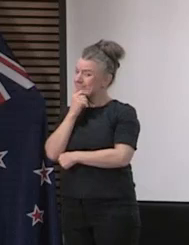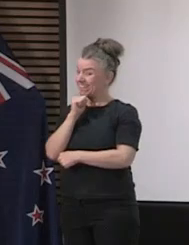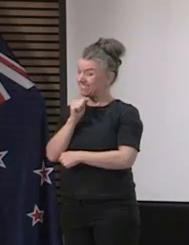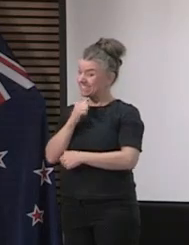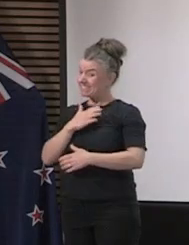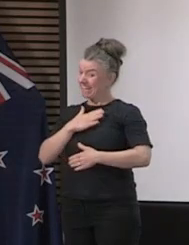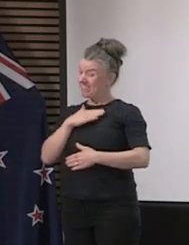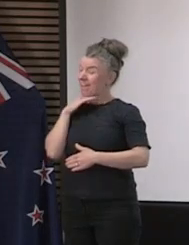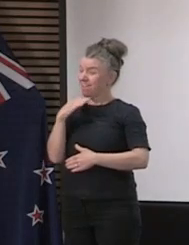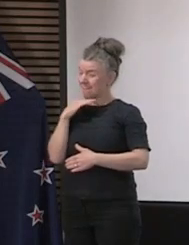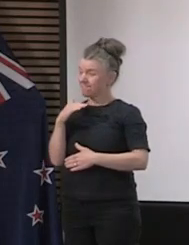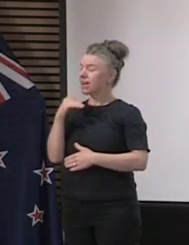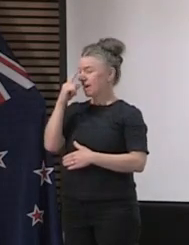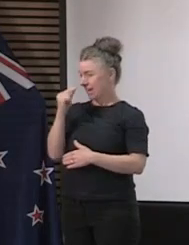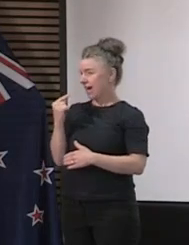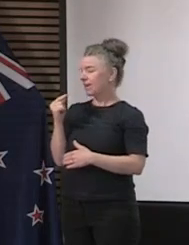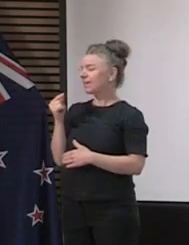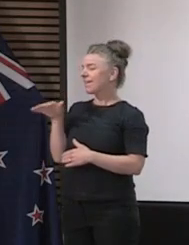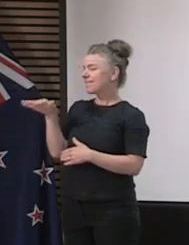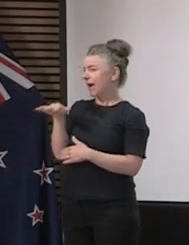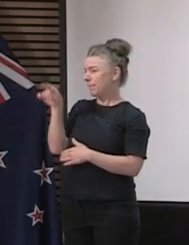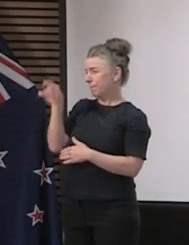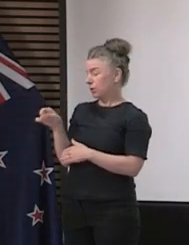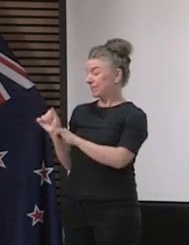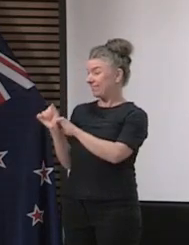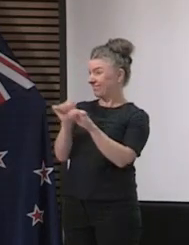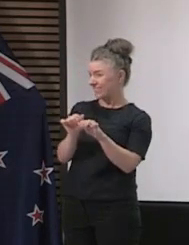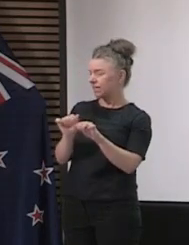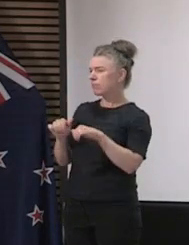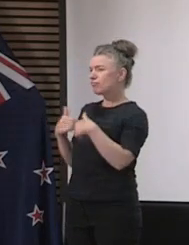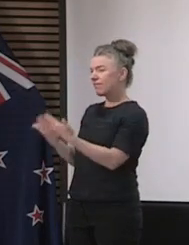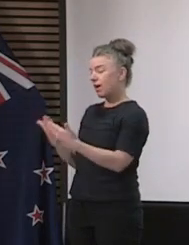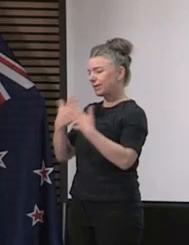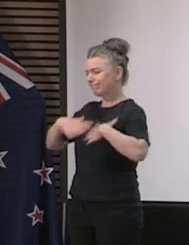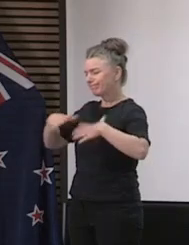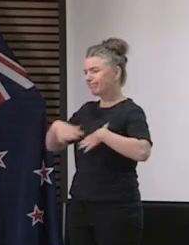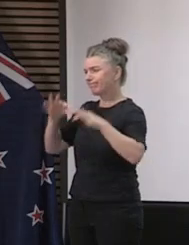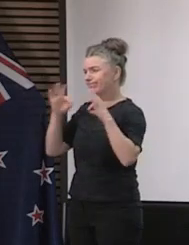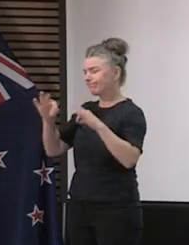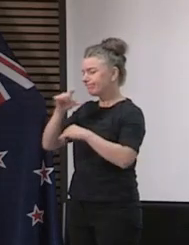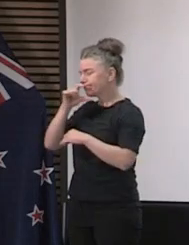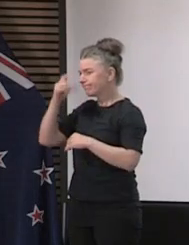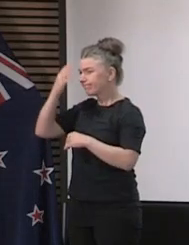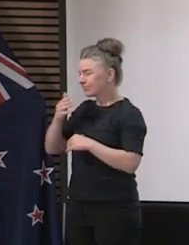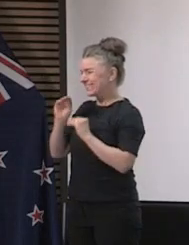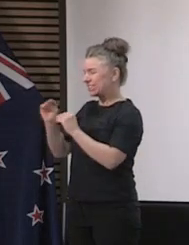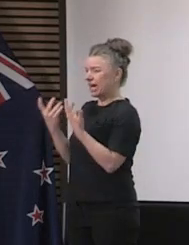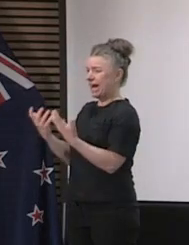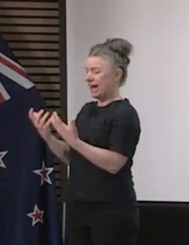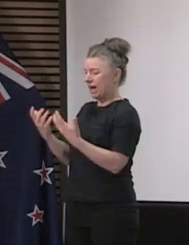does have COVID-19 and there will be provision for if the clinician feels it is safe, there will be provision for a